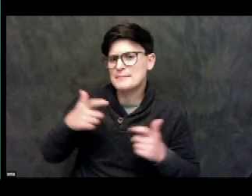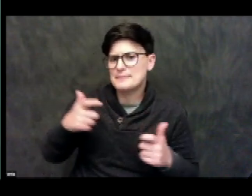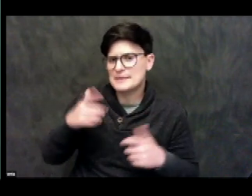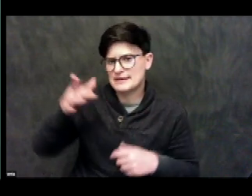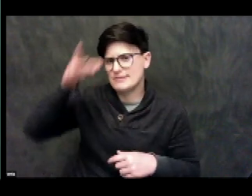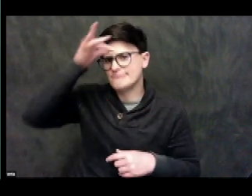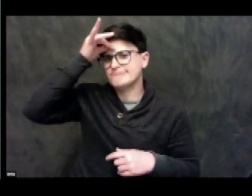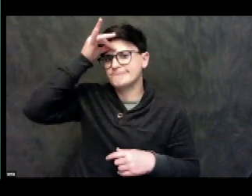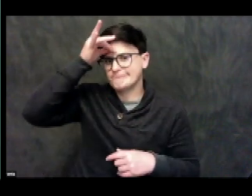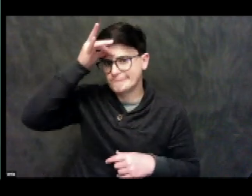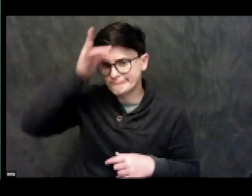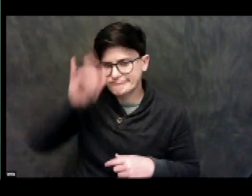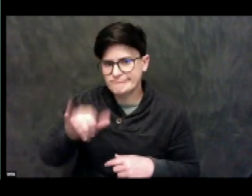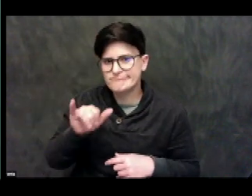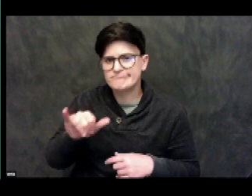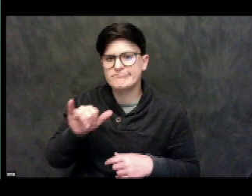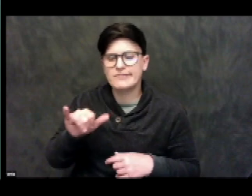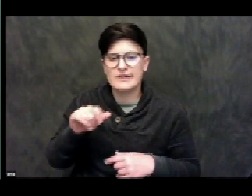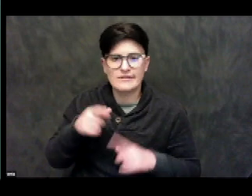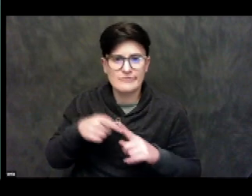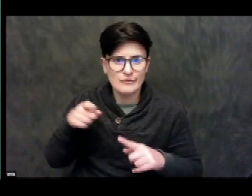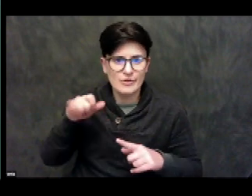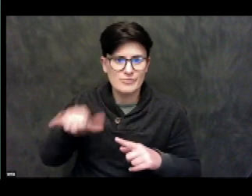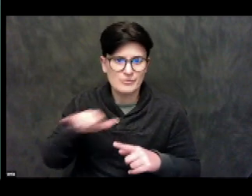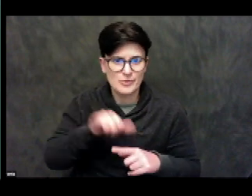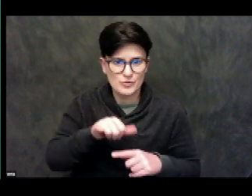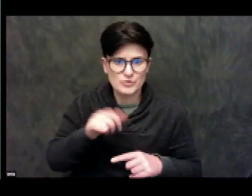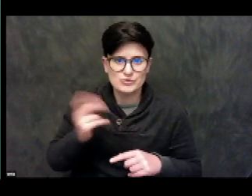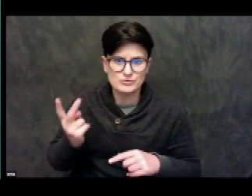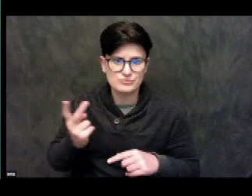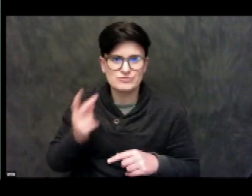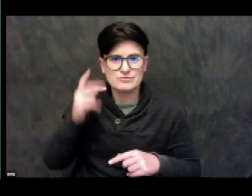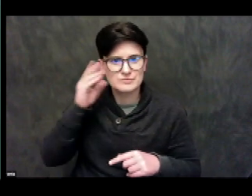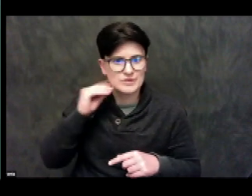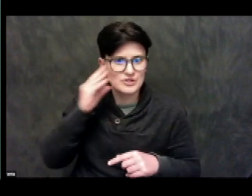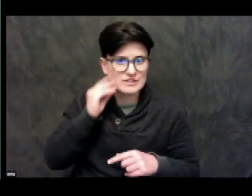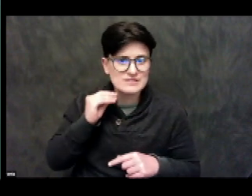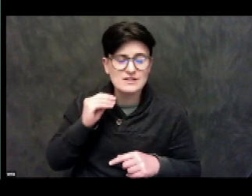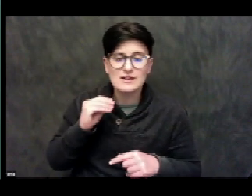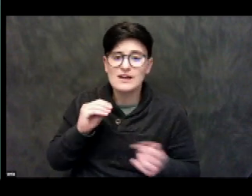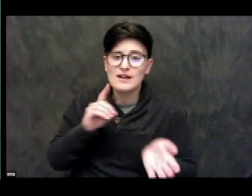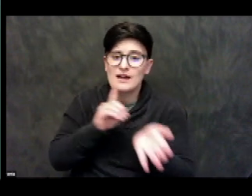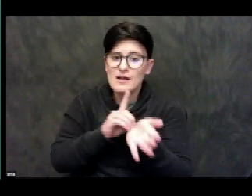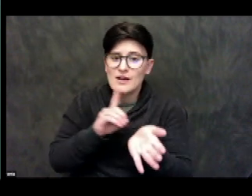is that doctors need to be very,